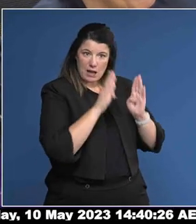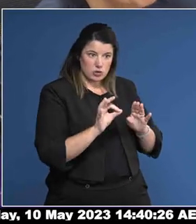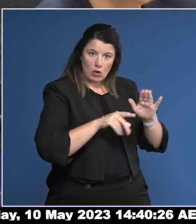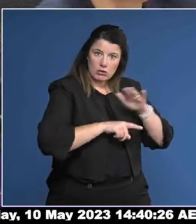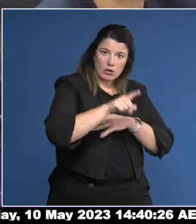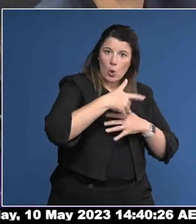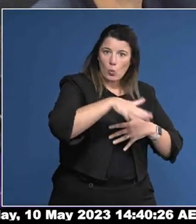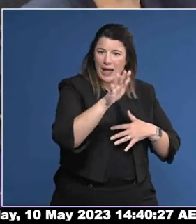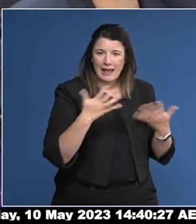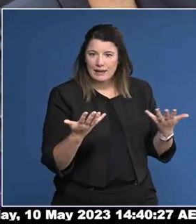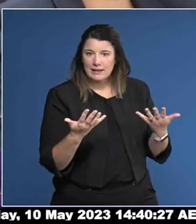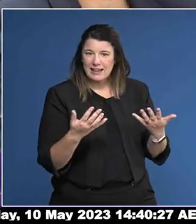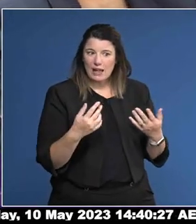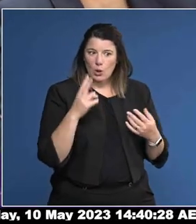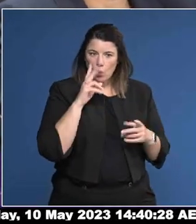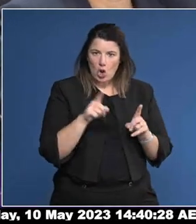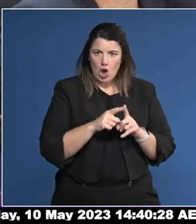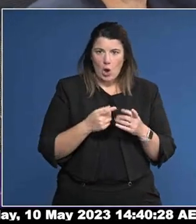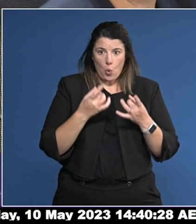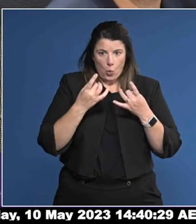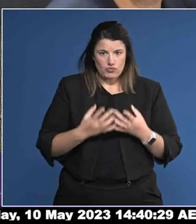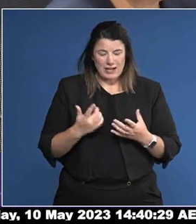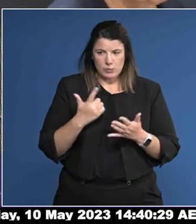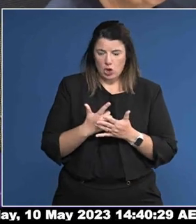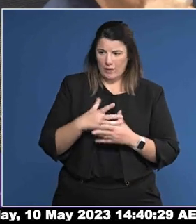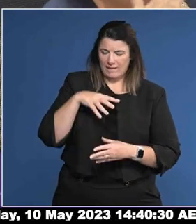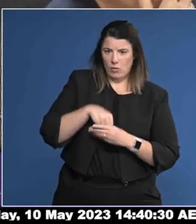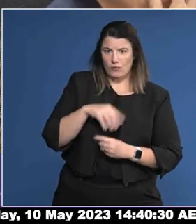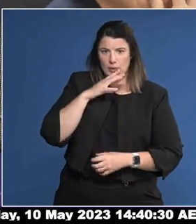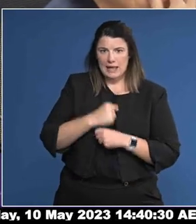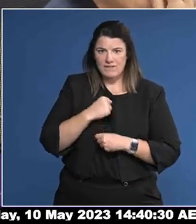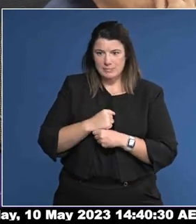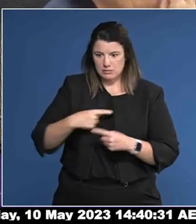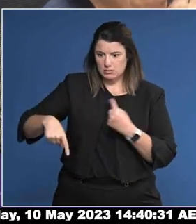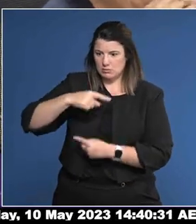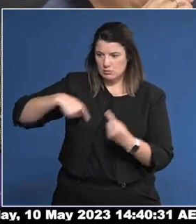is that there was quite a lot of interaction with government - different government agencies at the time. MS BULLEN: Mm-hmm.